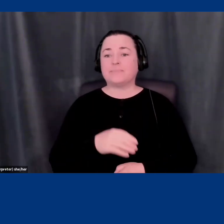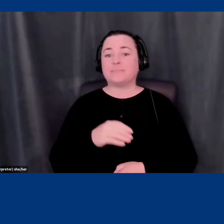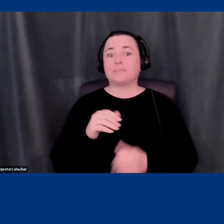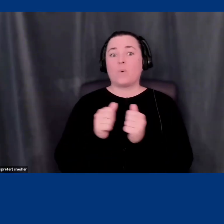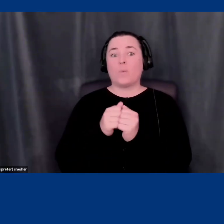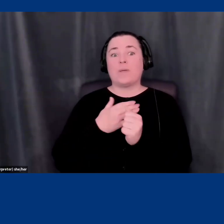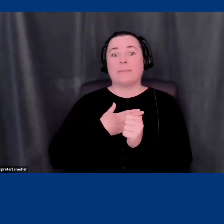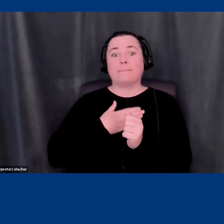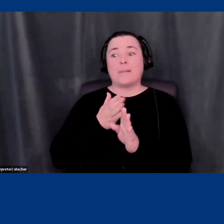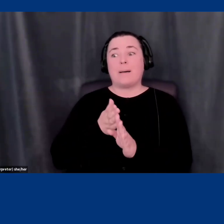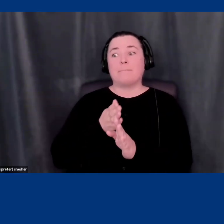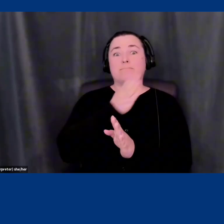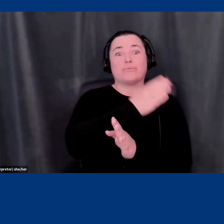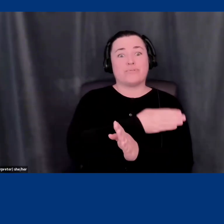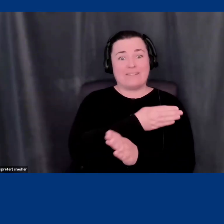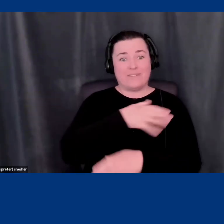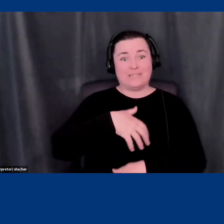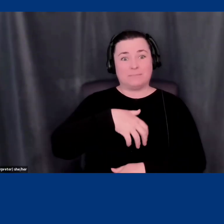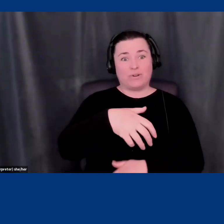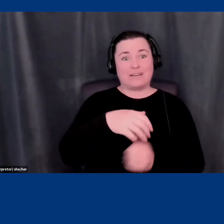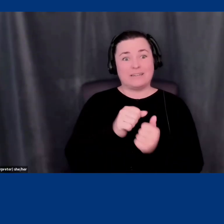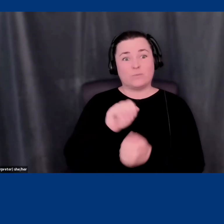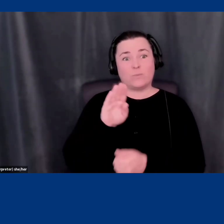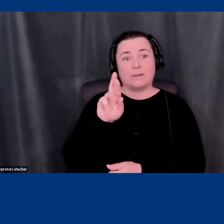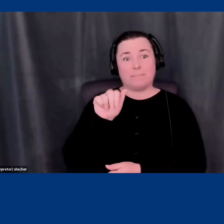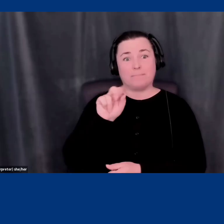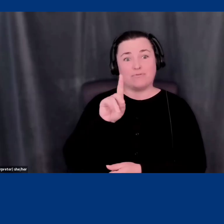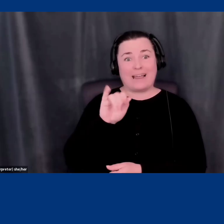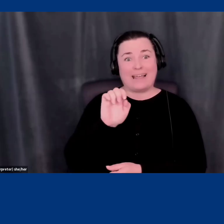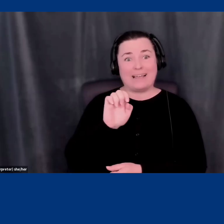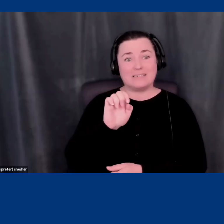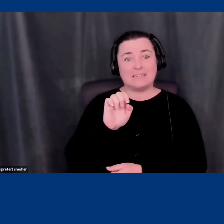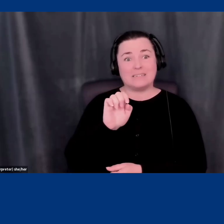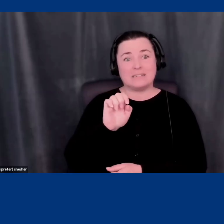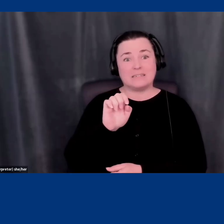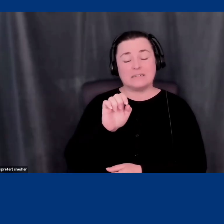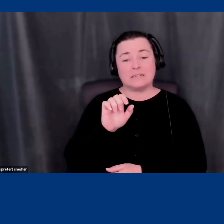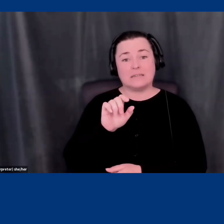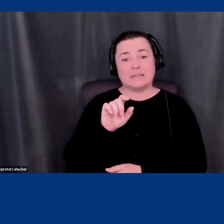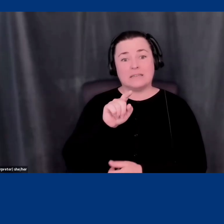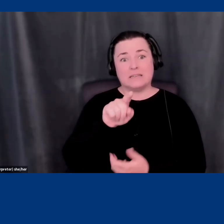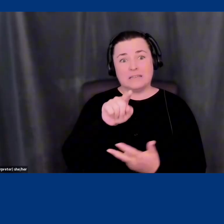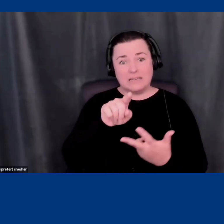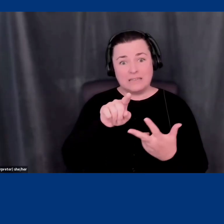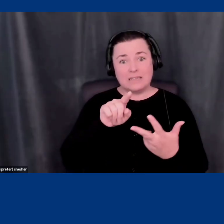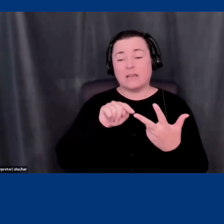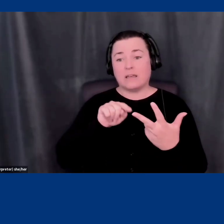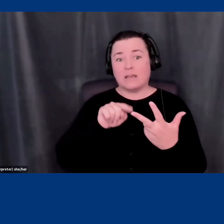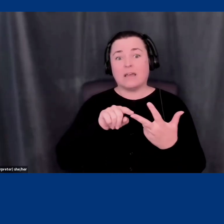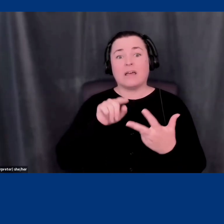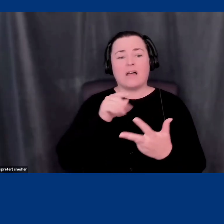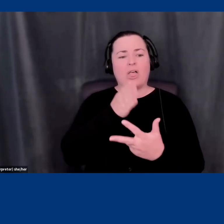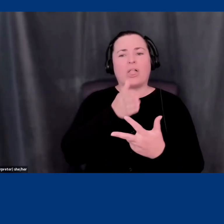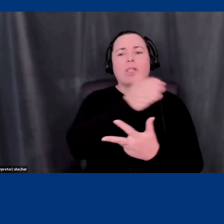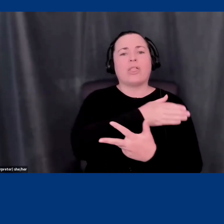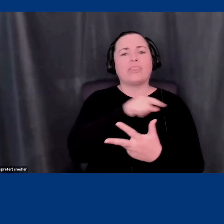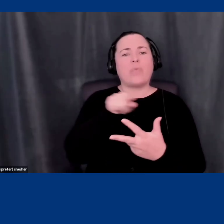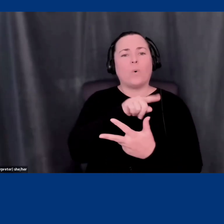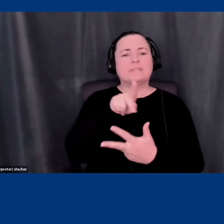pregnancy with brandie with all those people who had the bad attitude who didn't want to help, I had